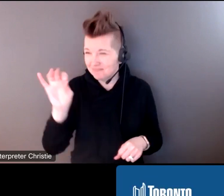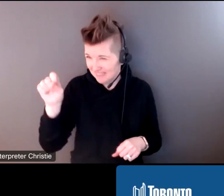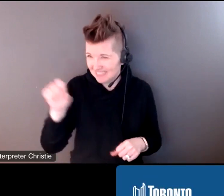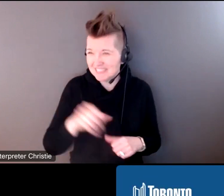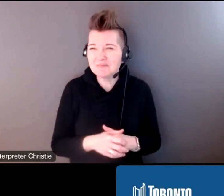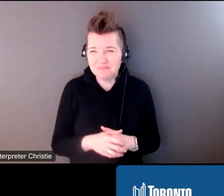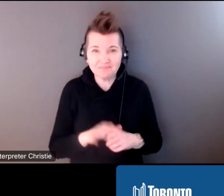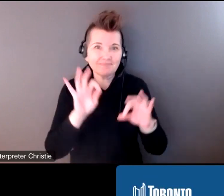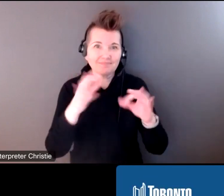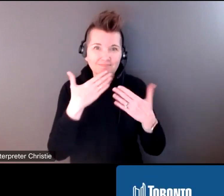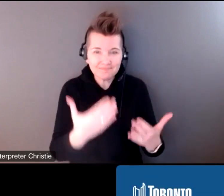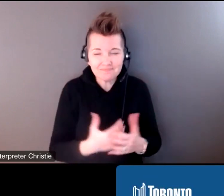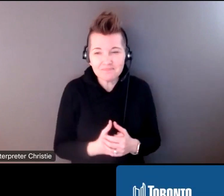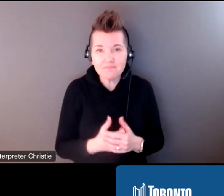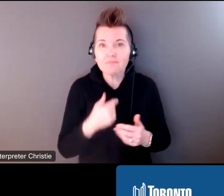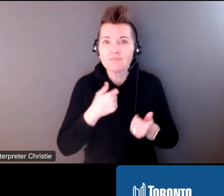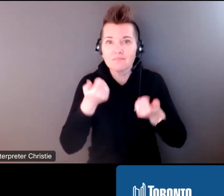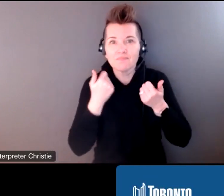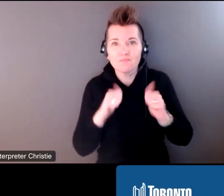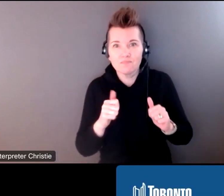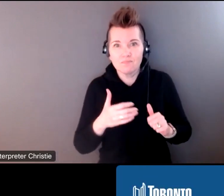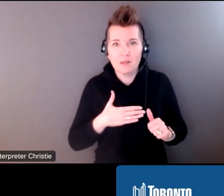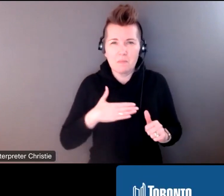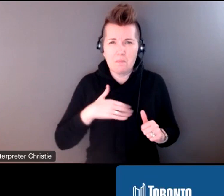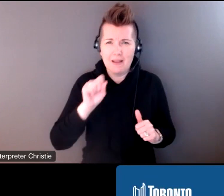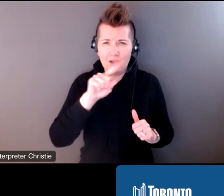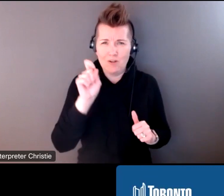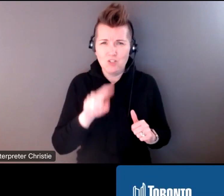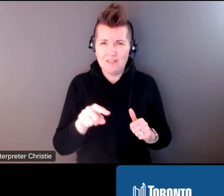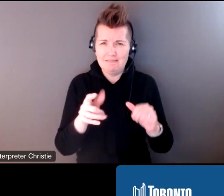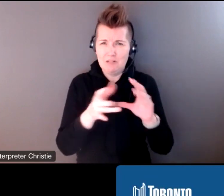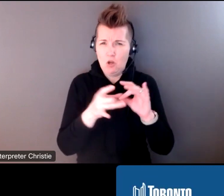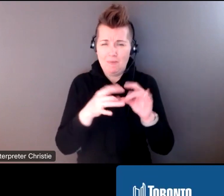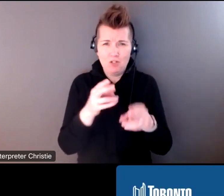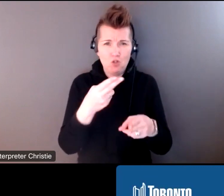Speaker: Okay. Thank you. I'll try to make my question and comment as short as possible.